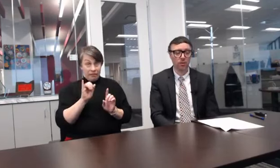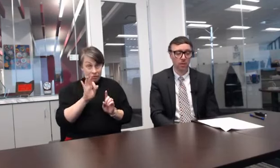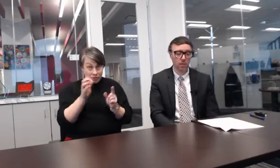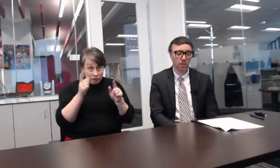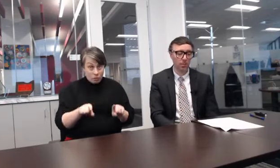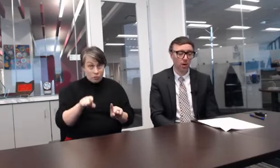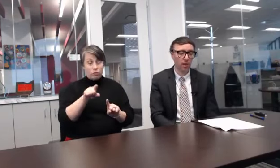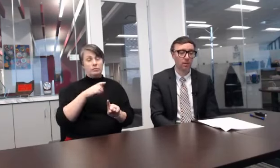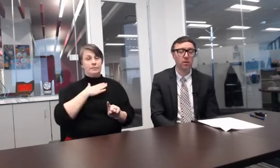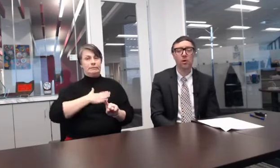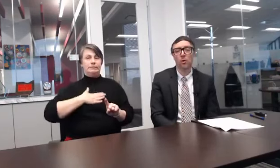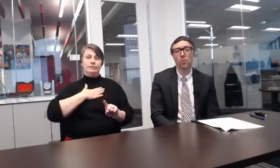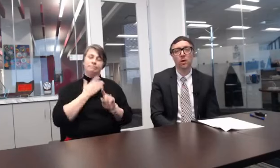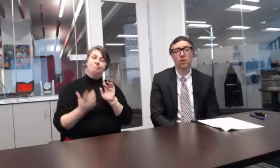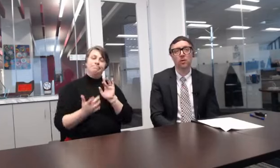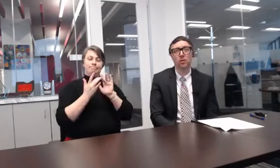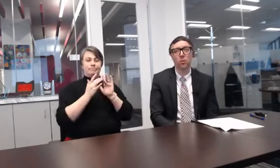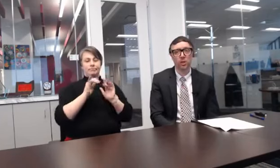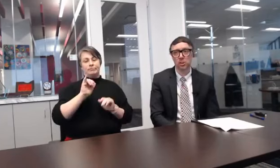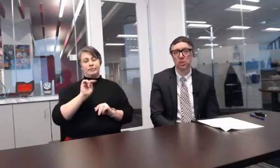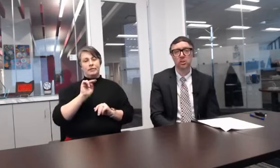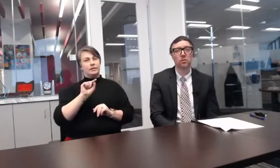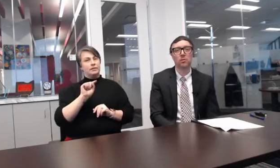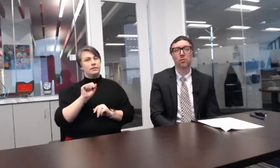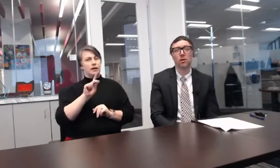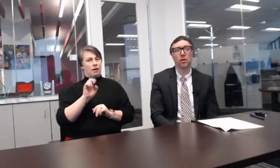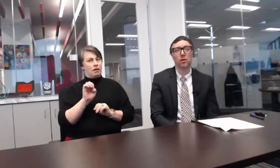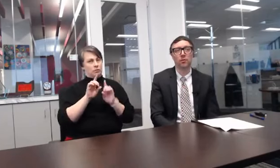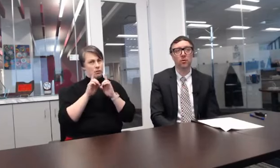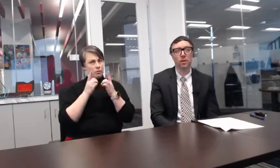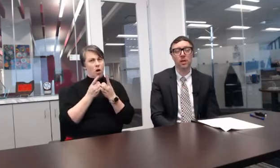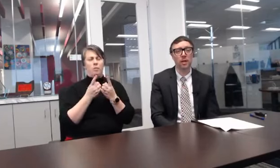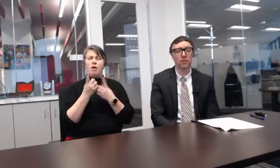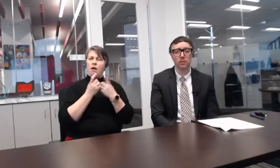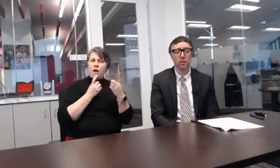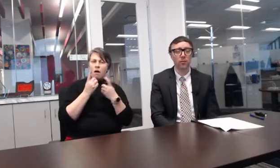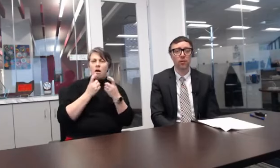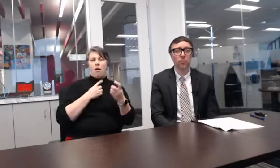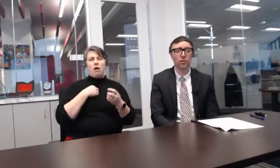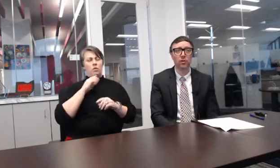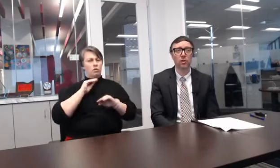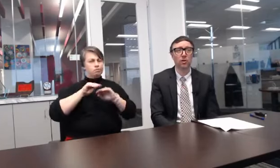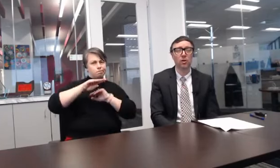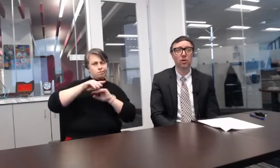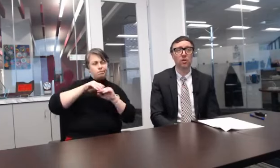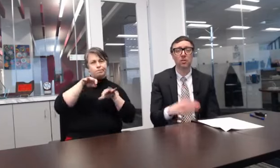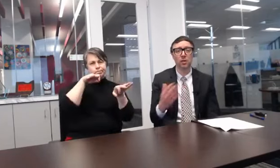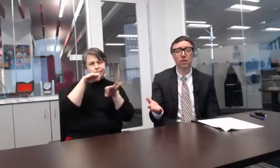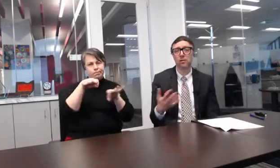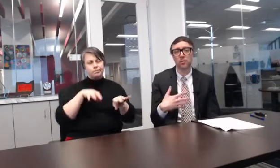our Intake Department with questions or if you need guidance. Even if you're seeking services